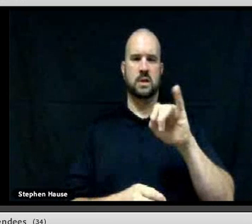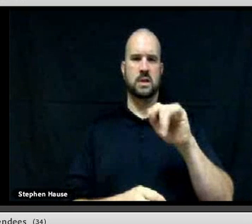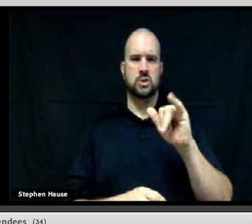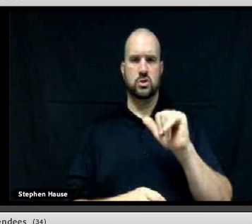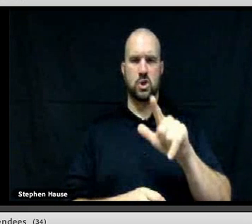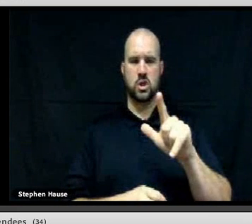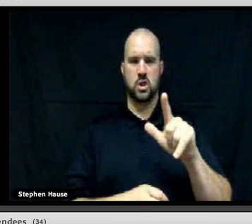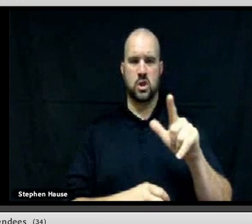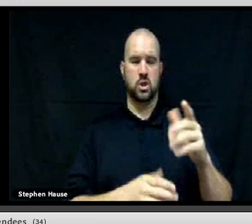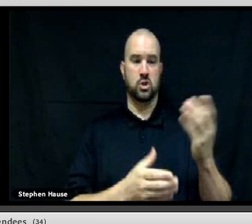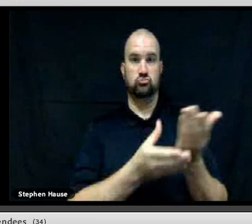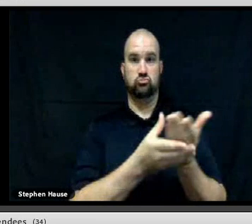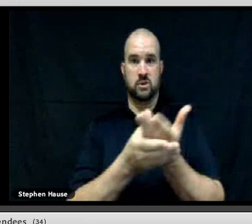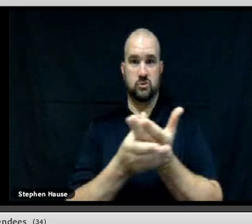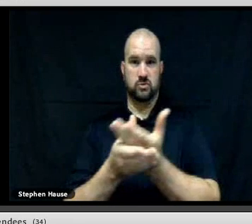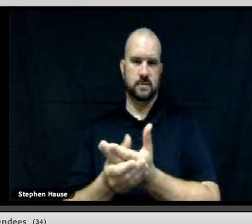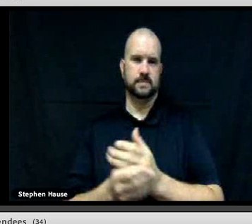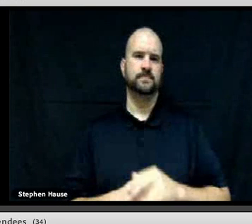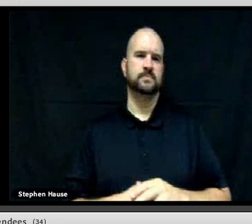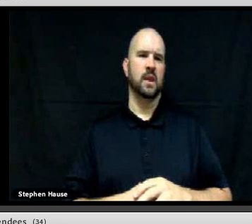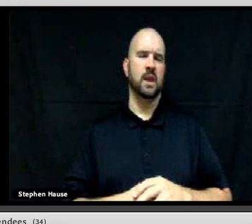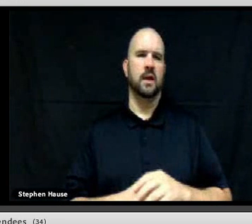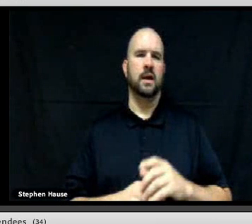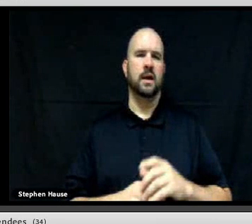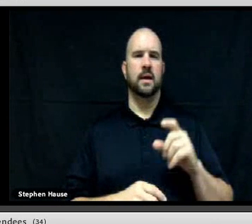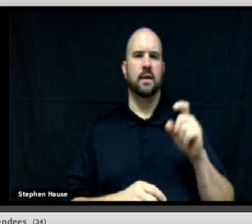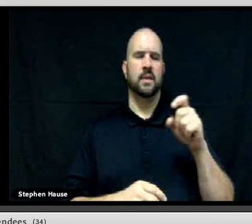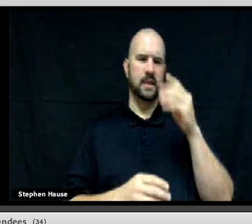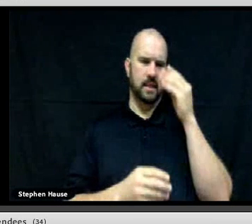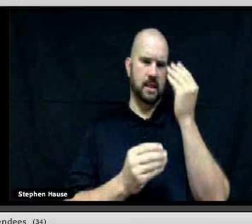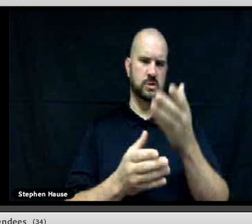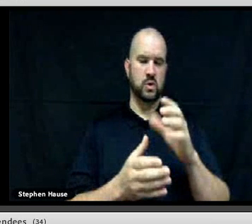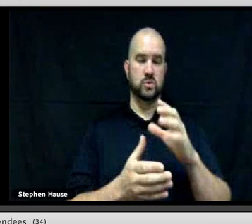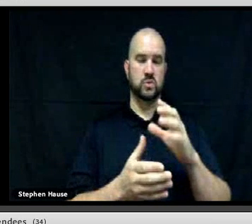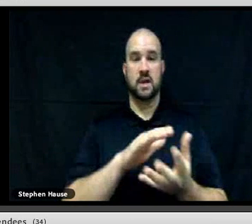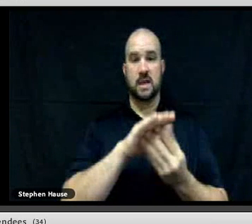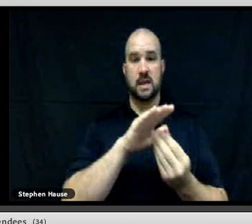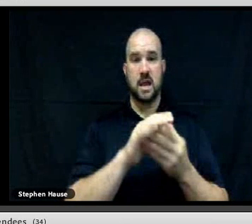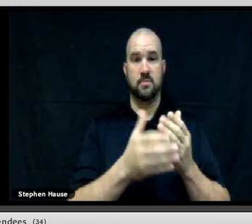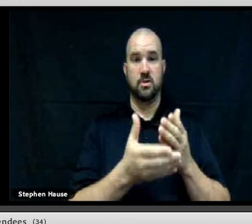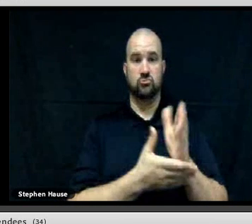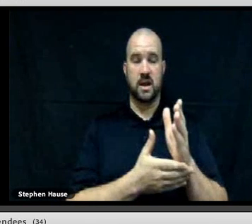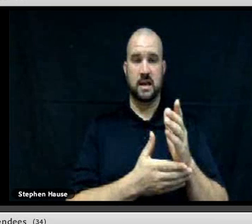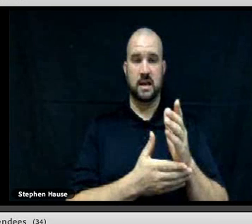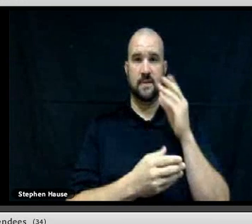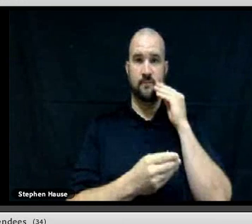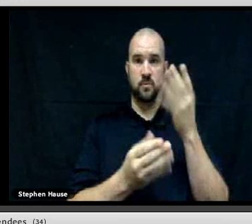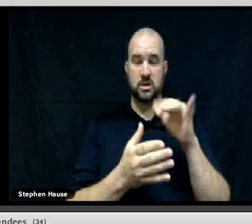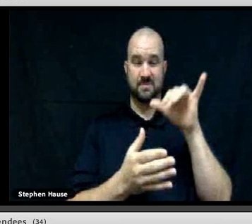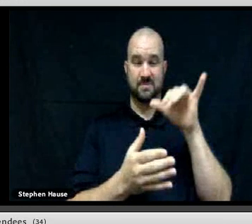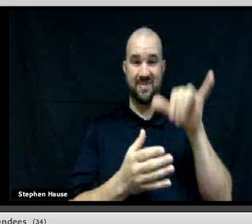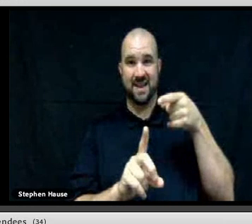the copyright status of that object right away. Uh, it is different from Creative Commons,